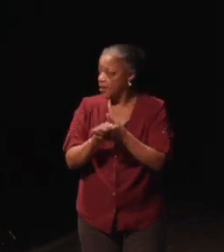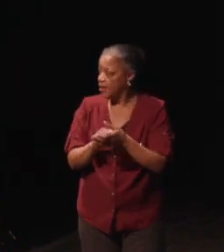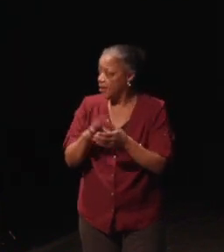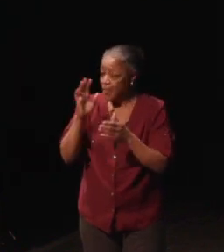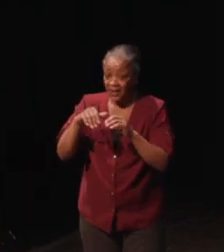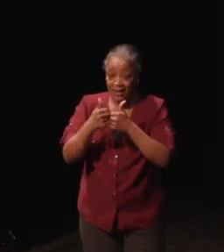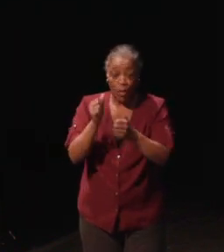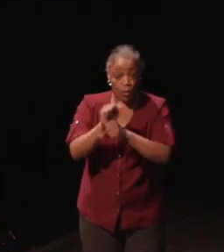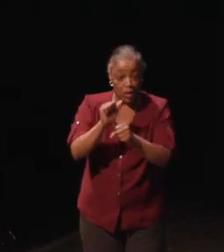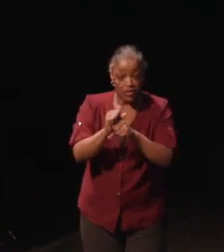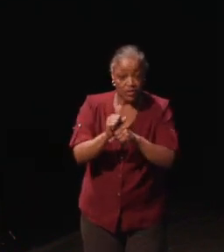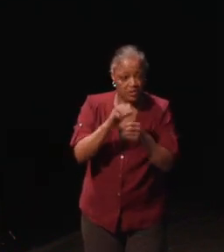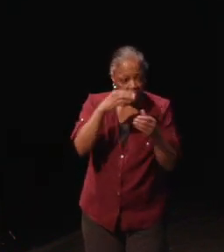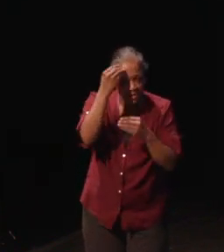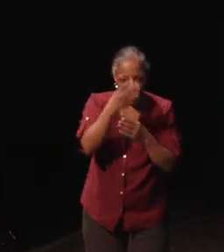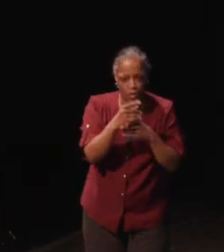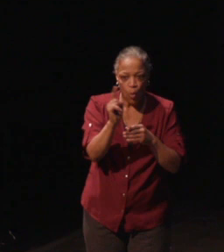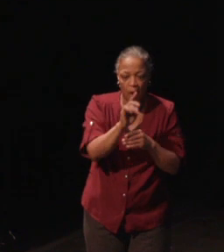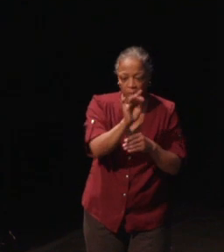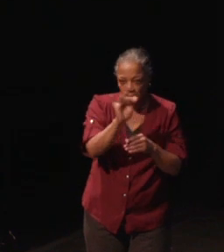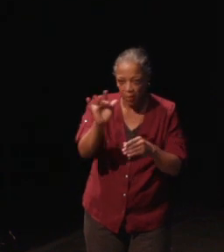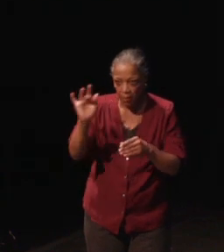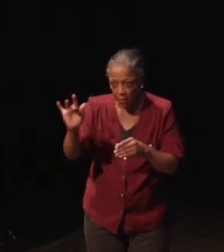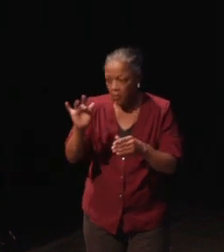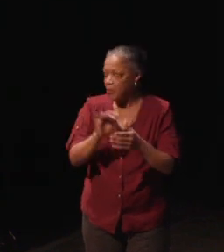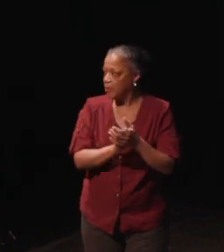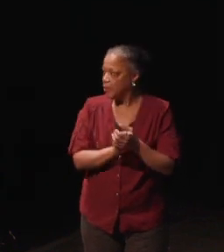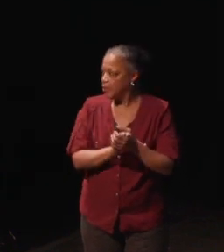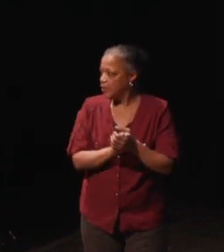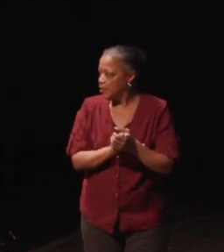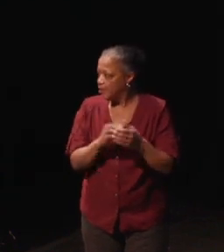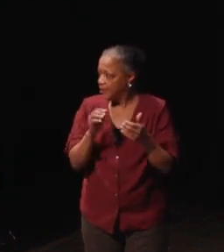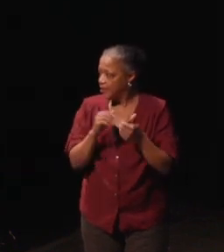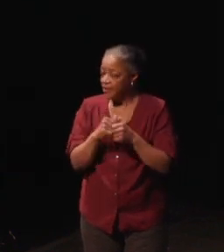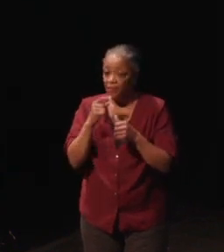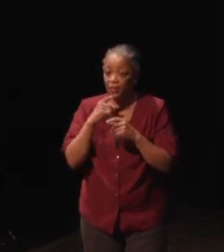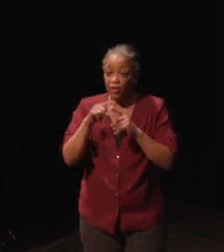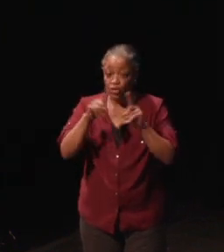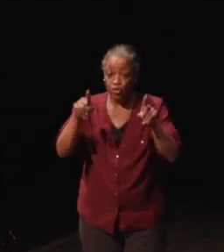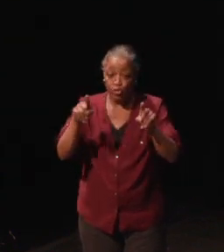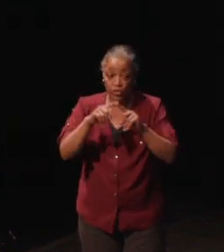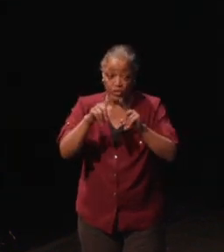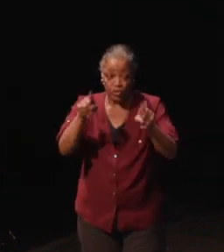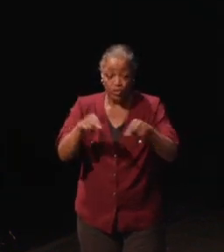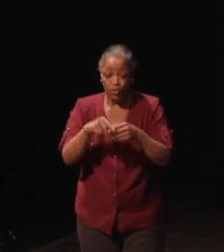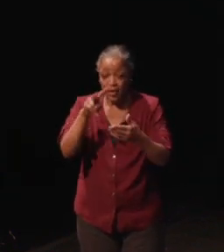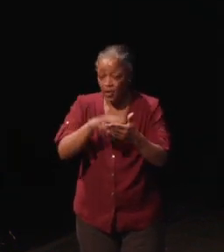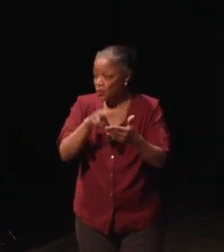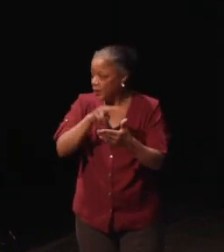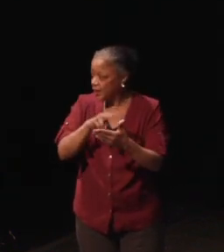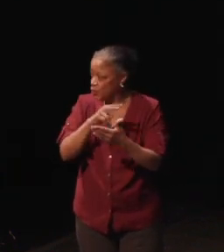That's how it works and the fantastic thing about screen readers is, (a) they exist on practically every platform,